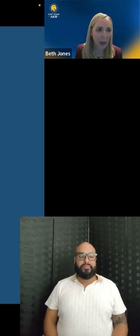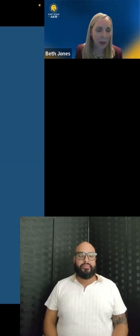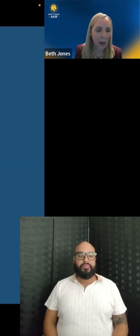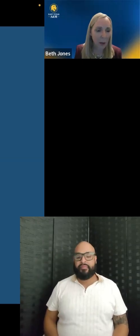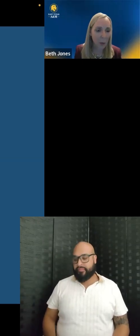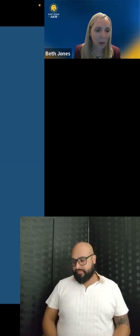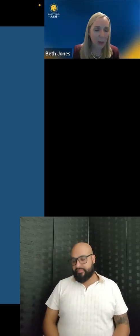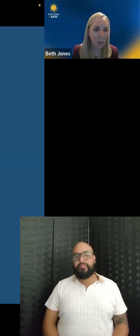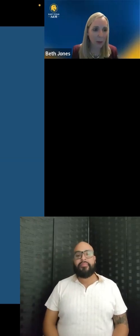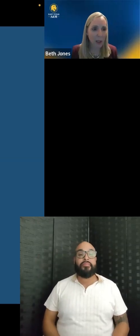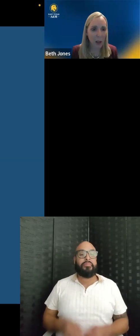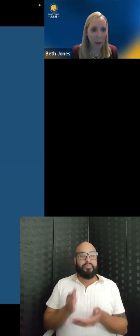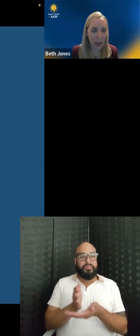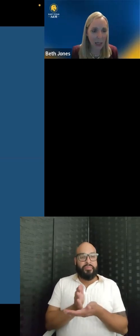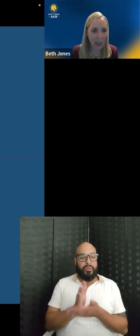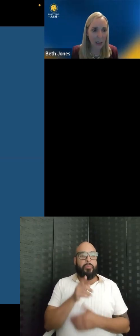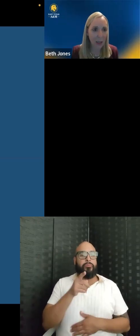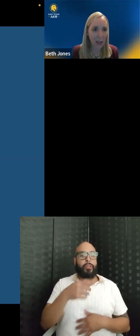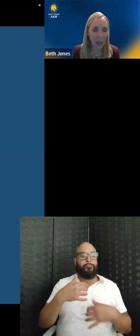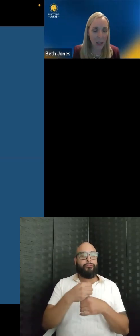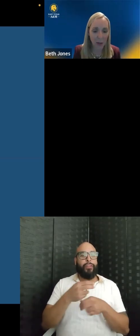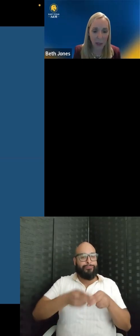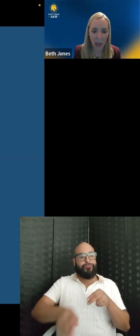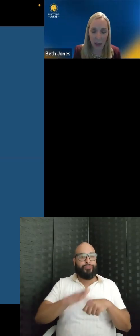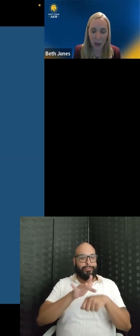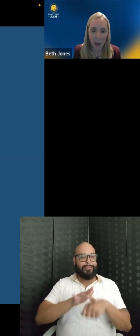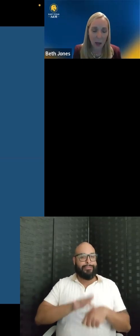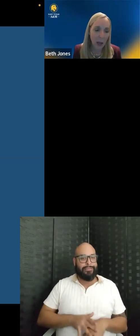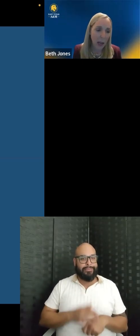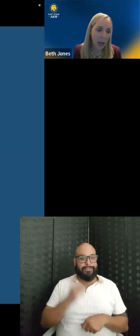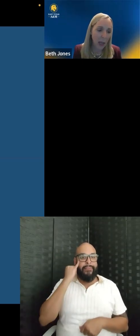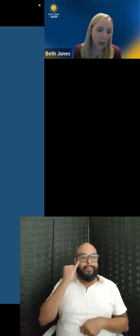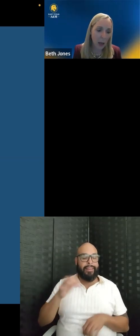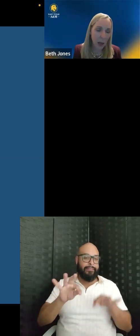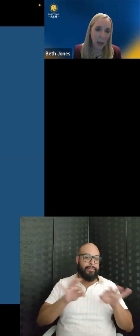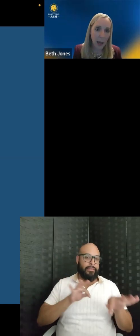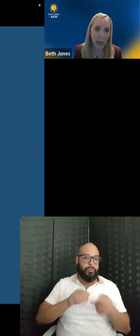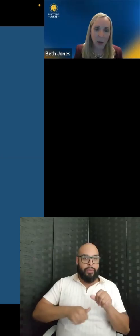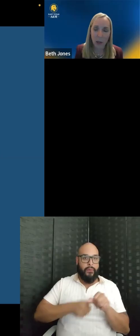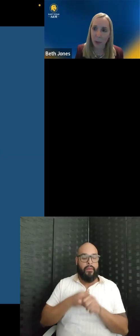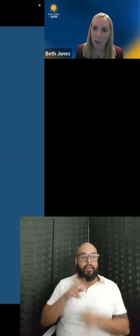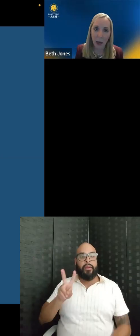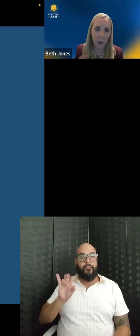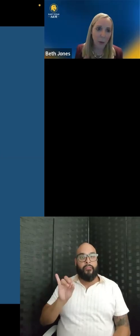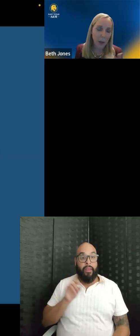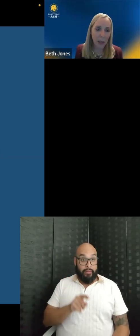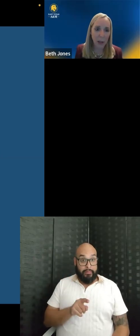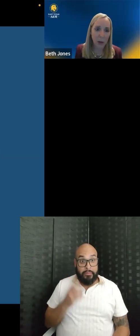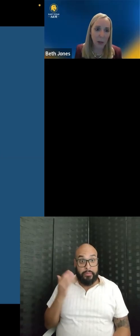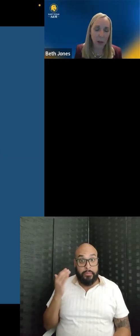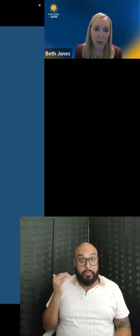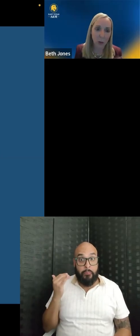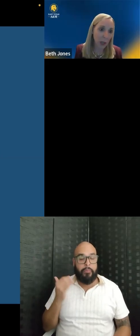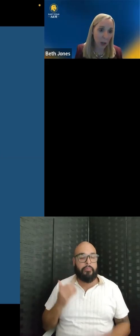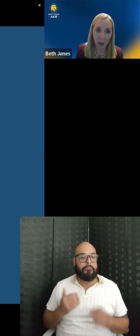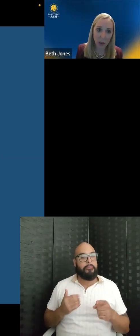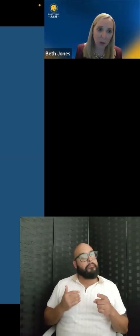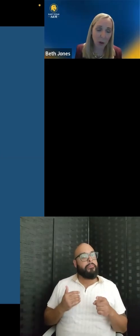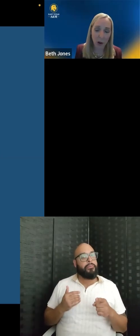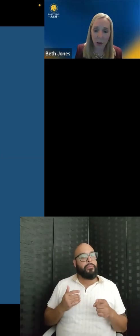All right. And we'll just briefly talk about the idea definition of VI. And I do this because I realize there's school psychologists on the call.